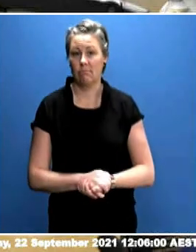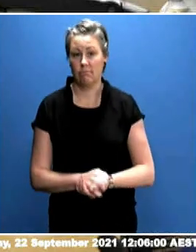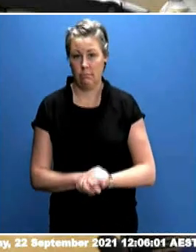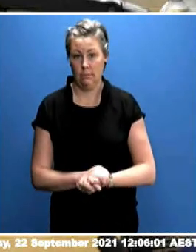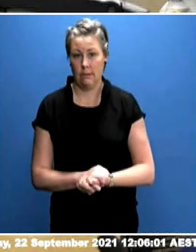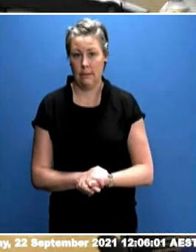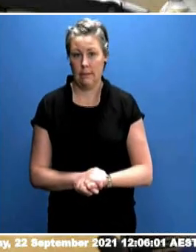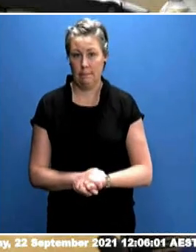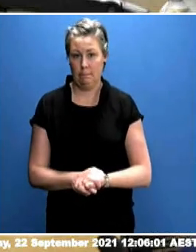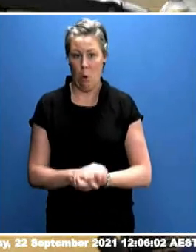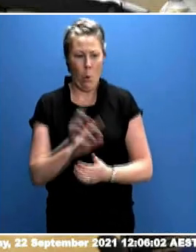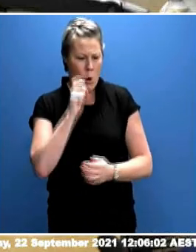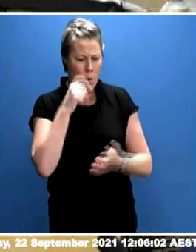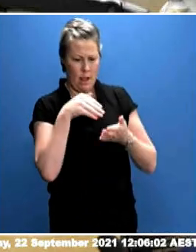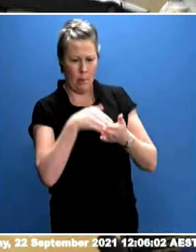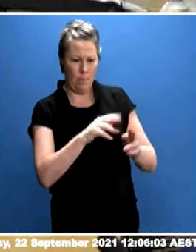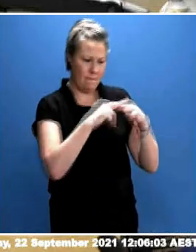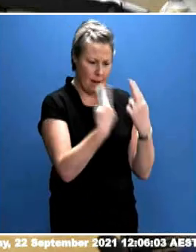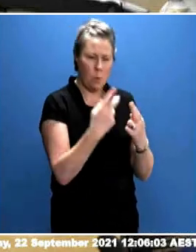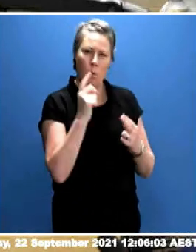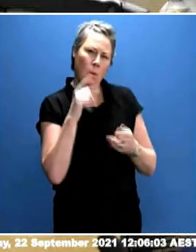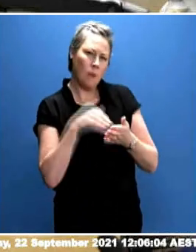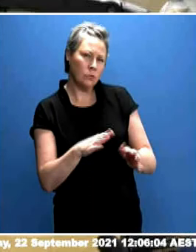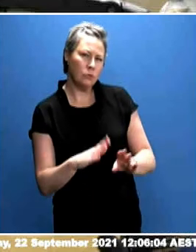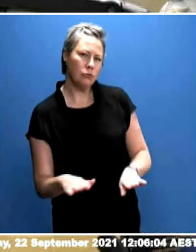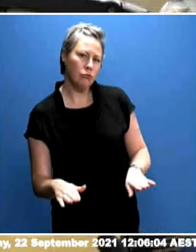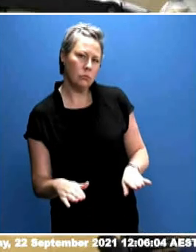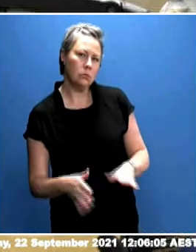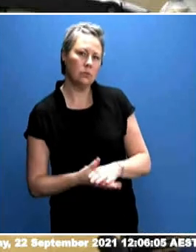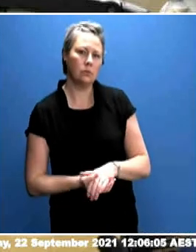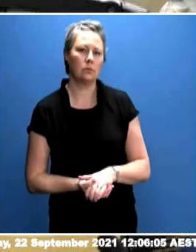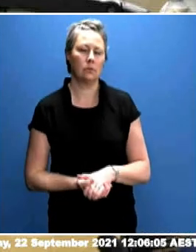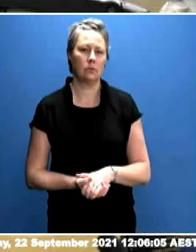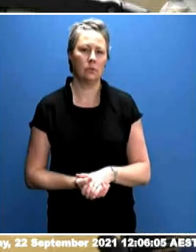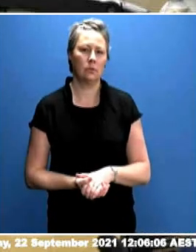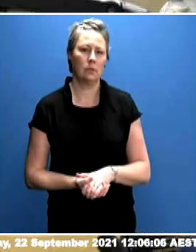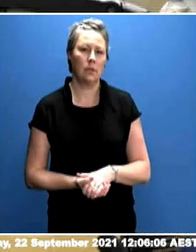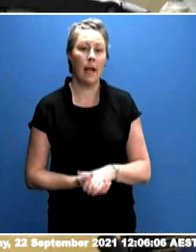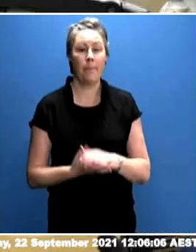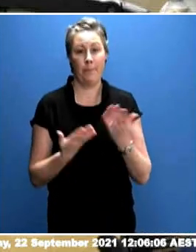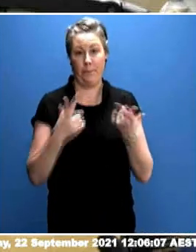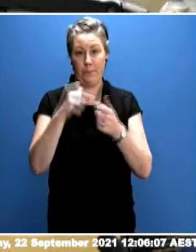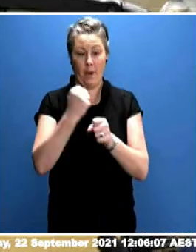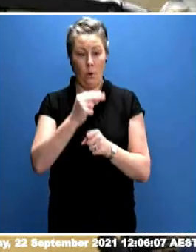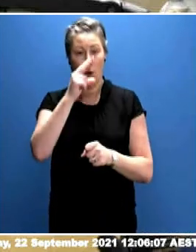assist the family and assist the child to deal with those needs? Well I know that with the Youth Engagement Program